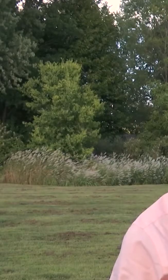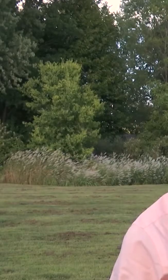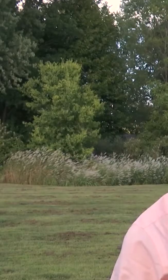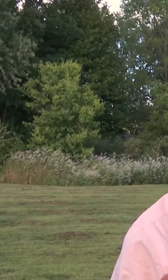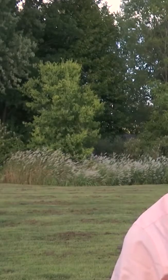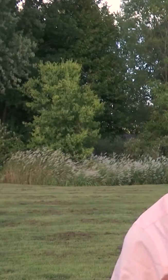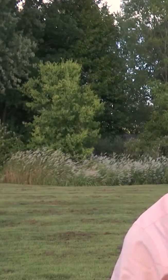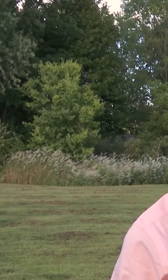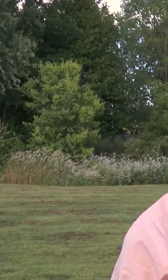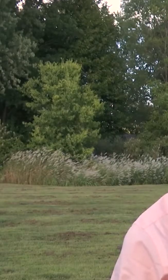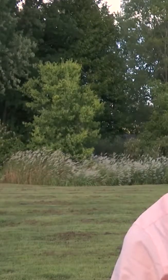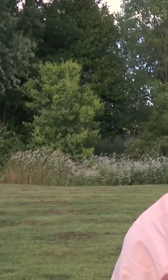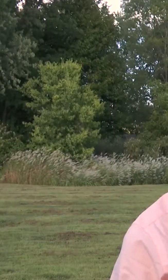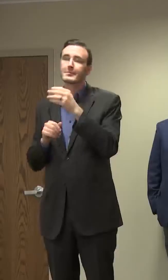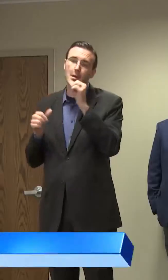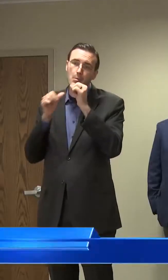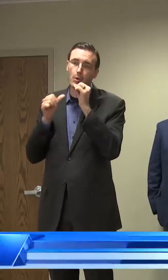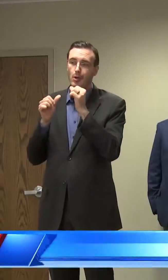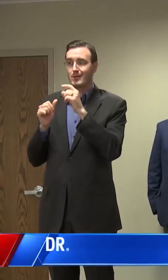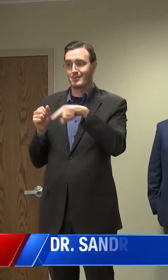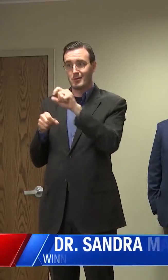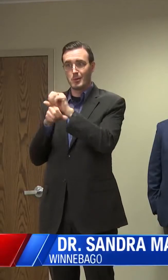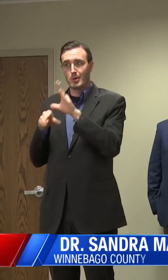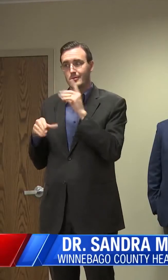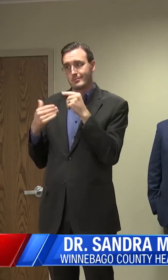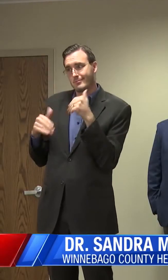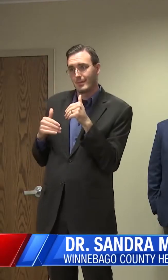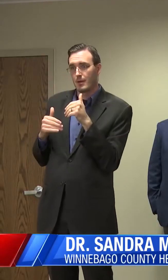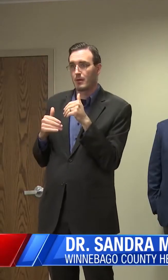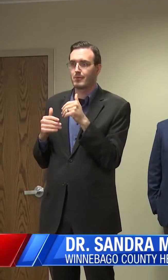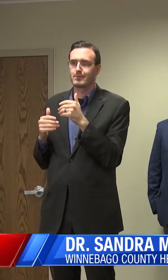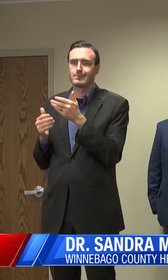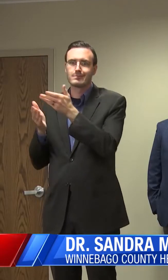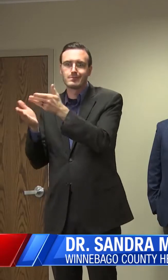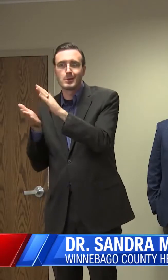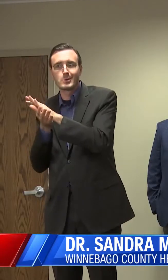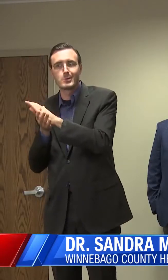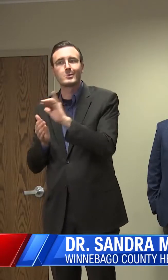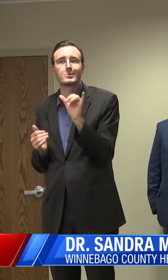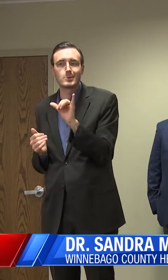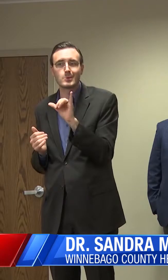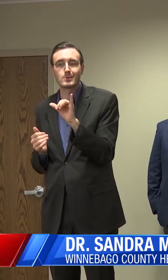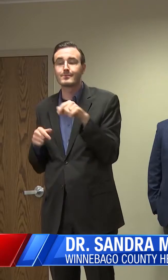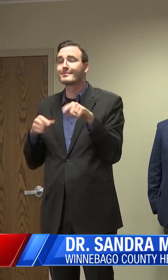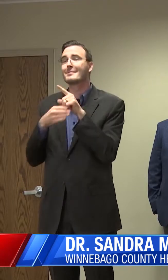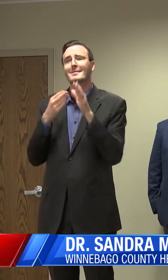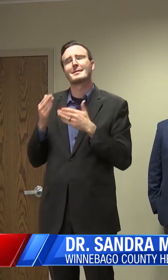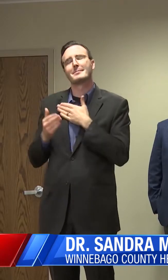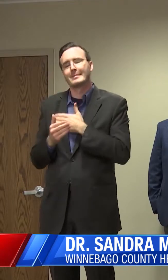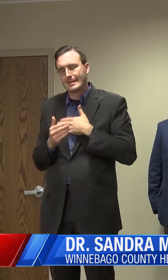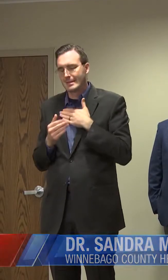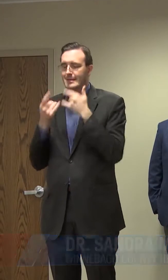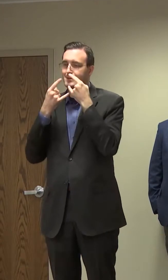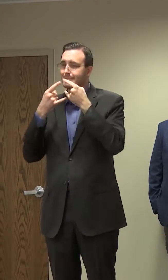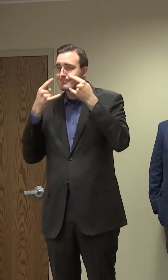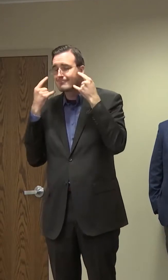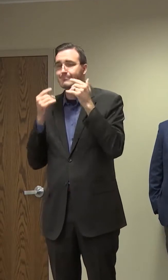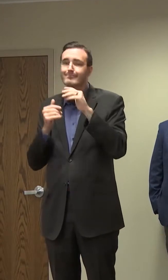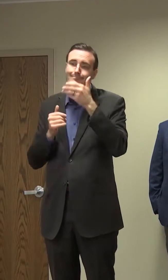Director, Winn. Co. Health Dept. "Please do what you can this weekend. Wear your face coverings, maintain your social distancing." DR. SANDRA MARTELL